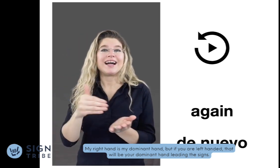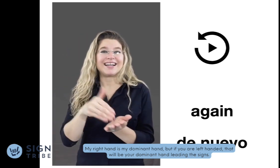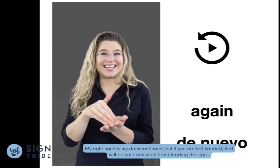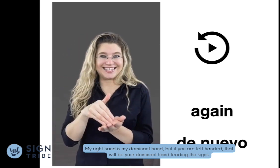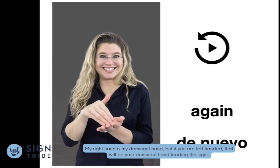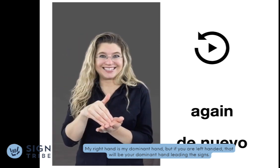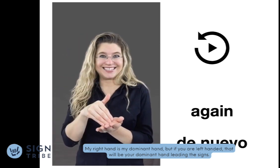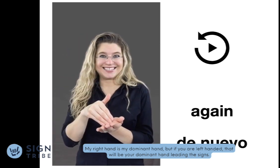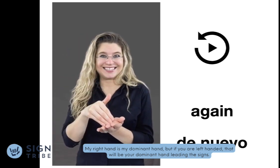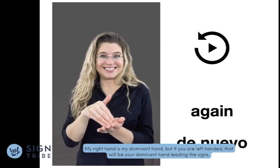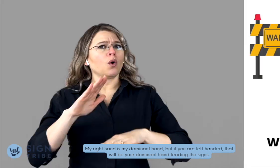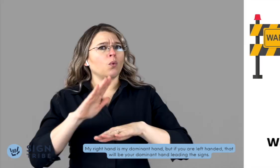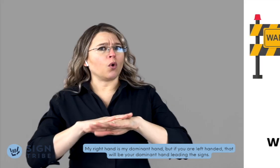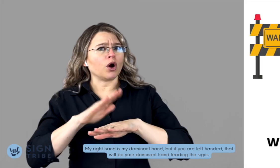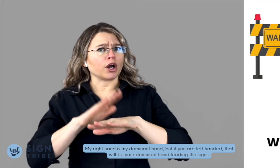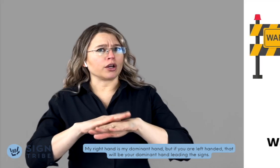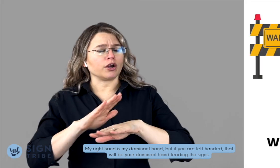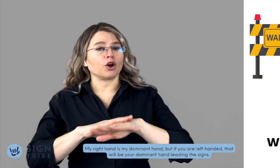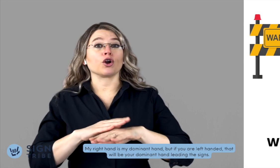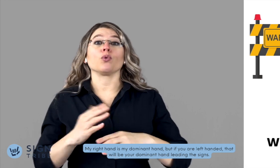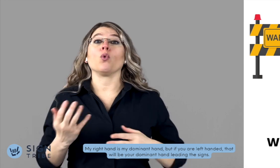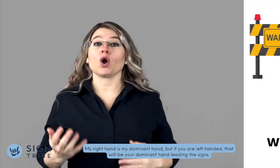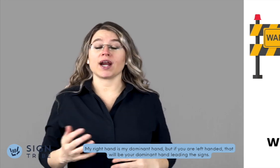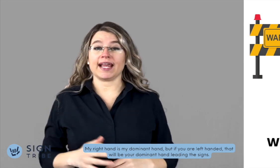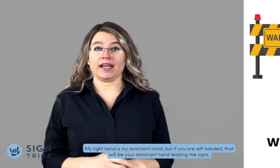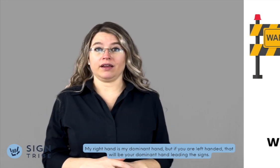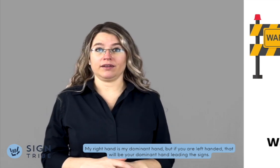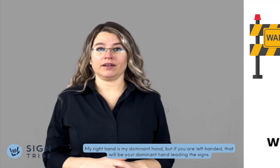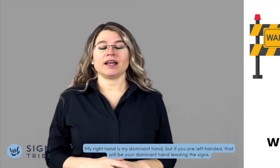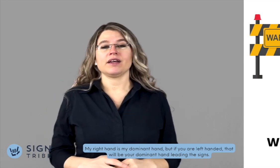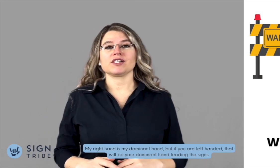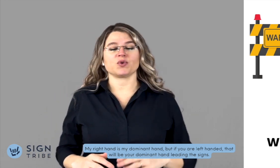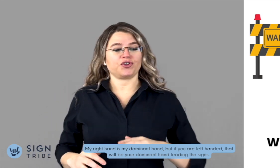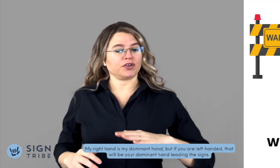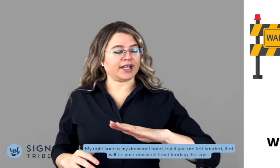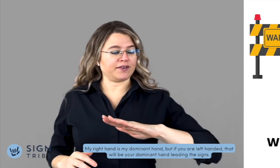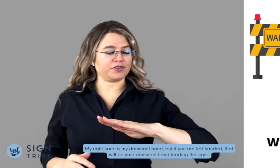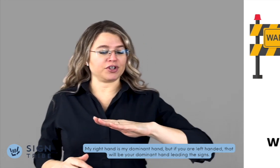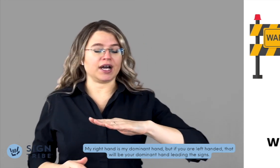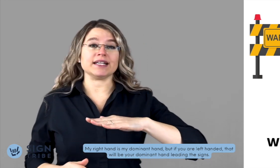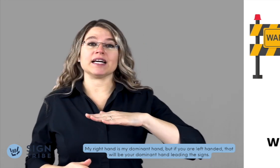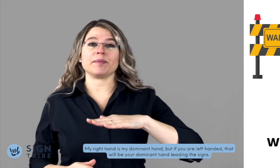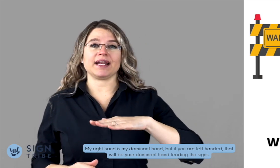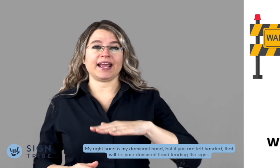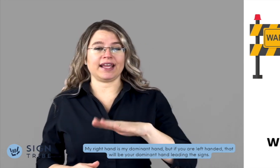again. Warn or warning. So with your left or non dominant hand,